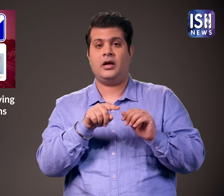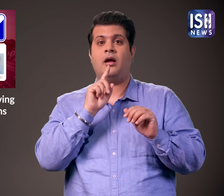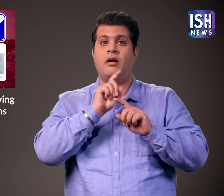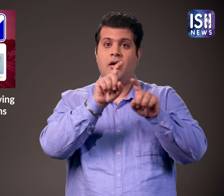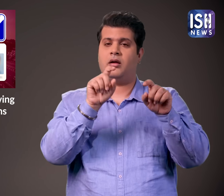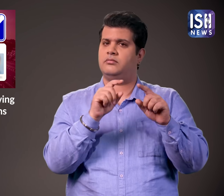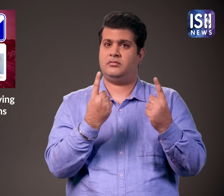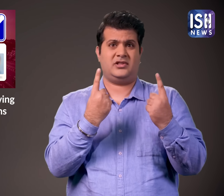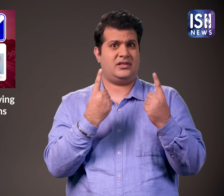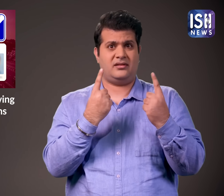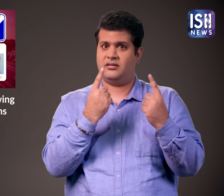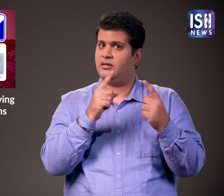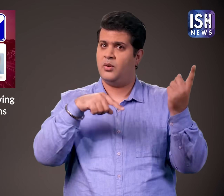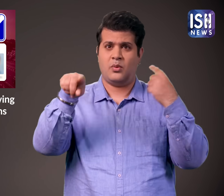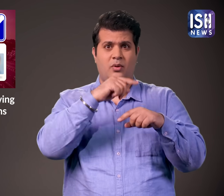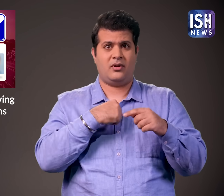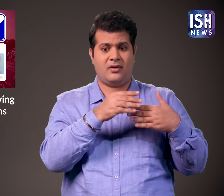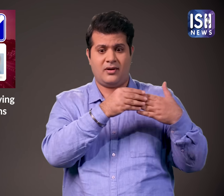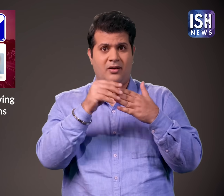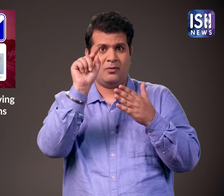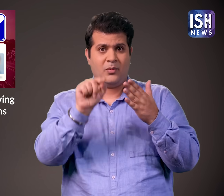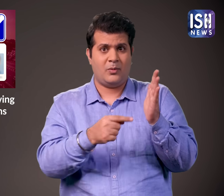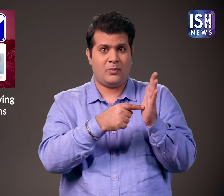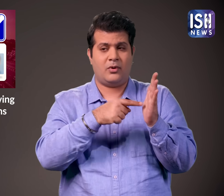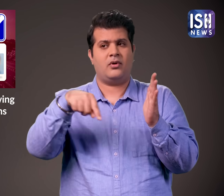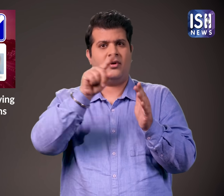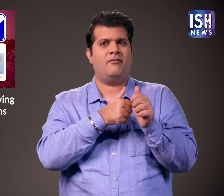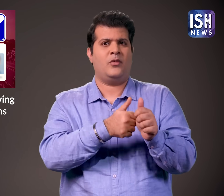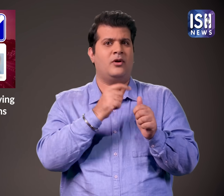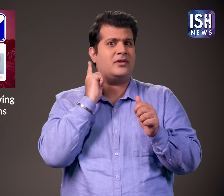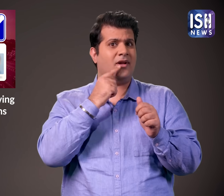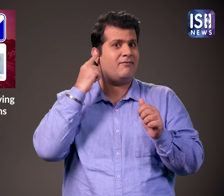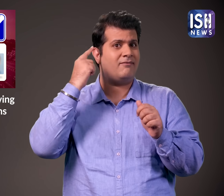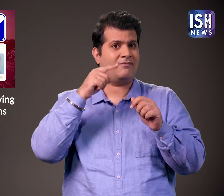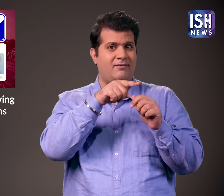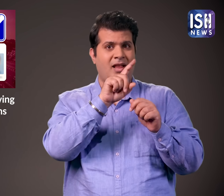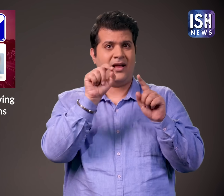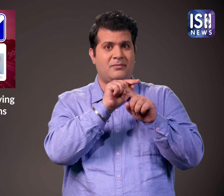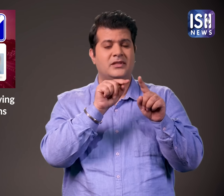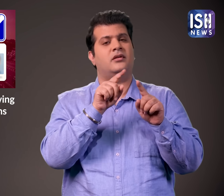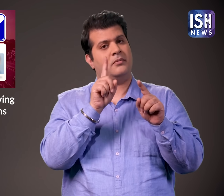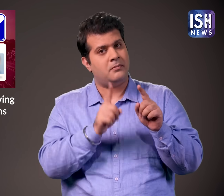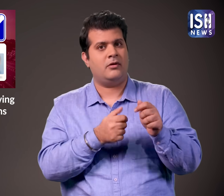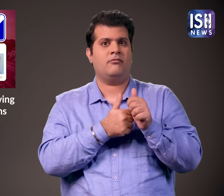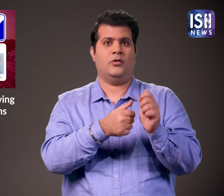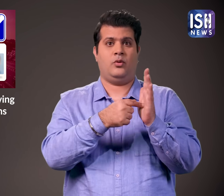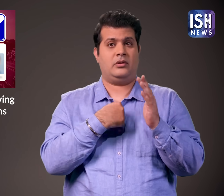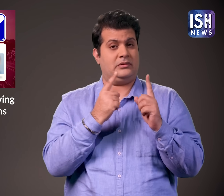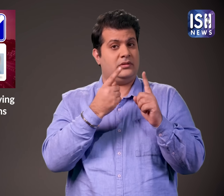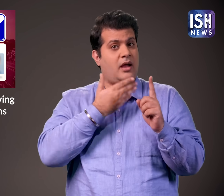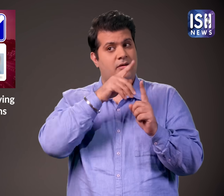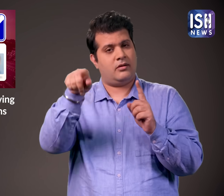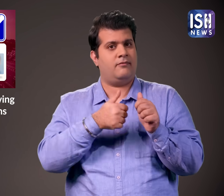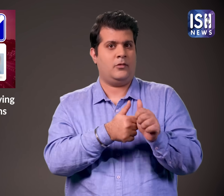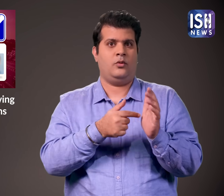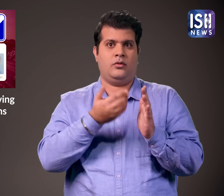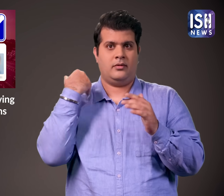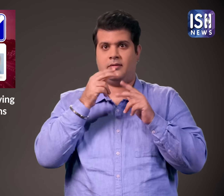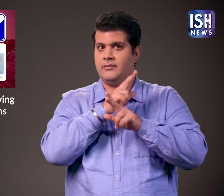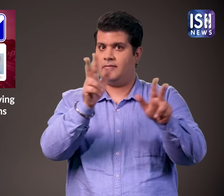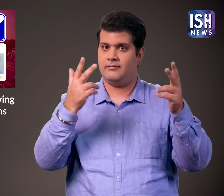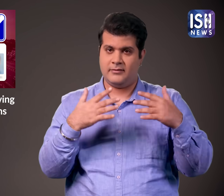asking for strict implementation of guidelines while processing applications for Deaf applicants.